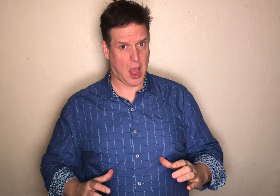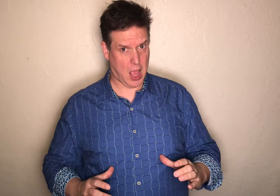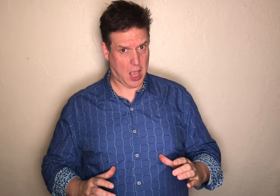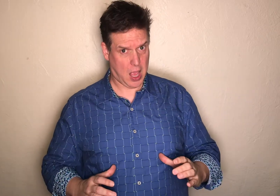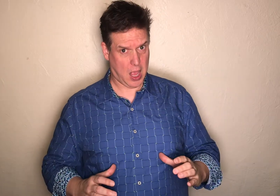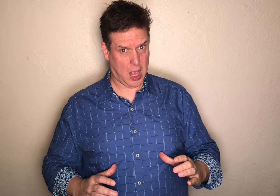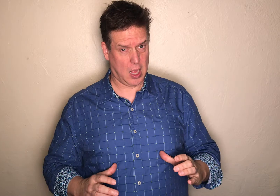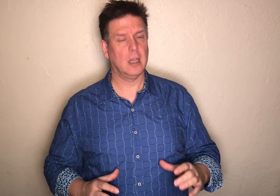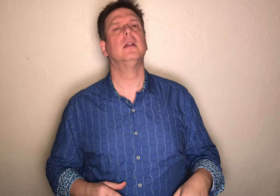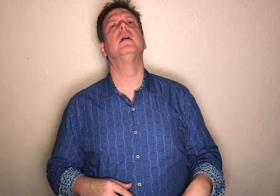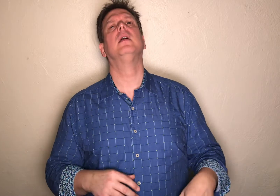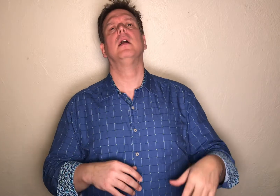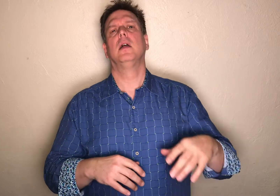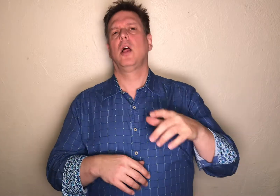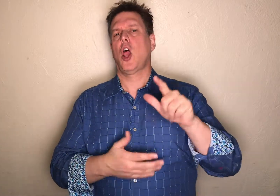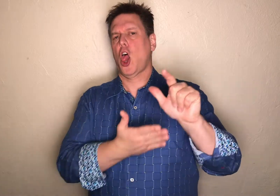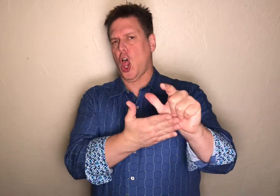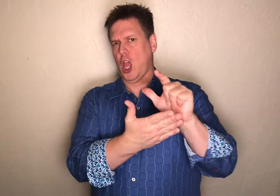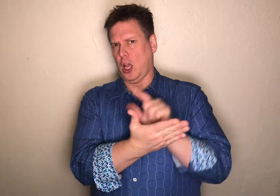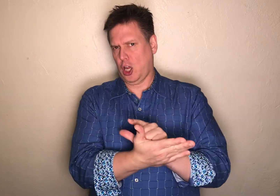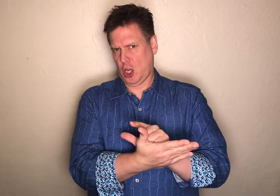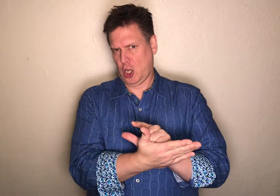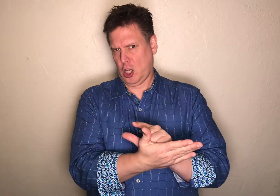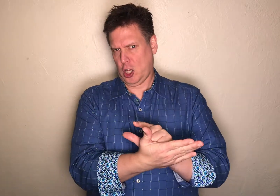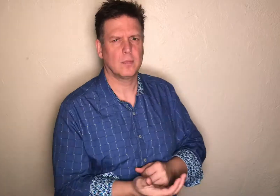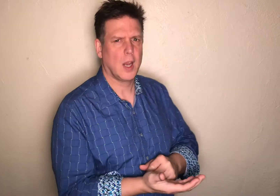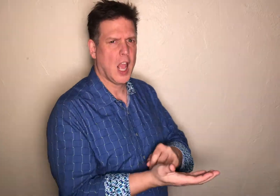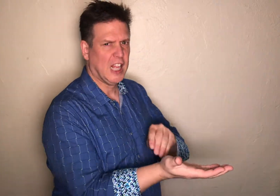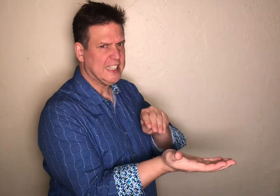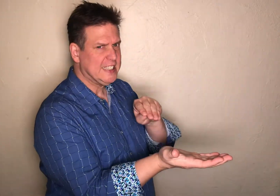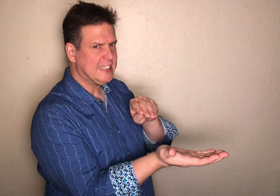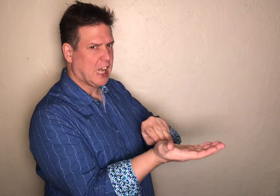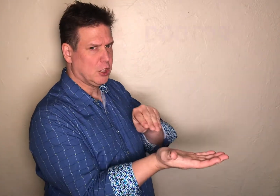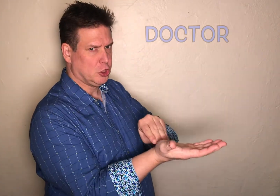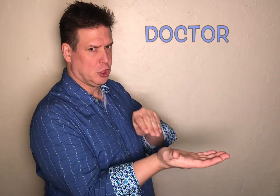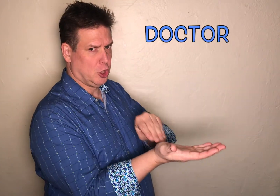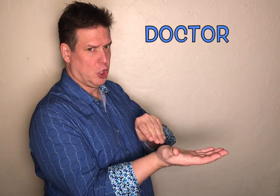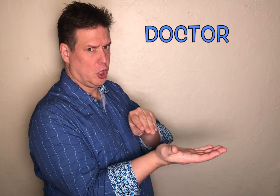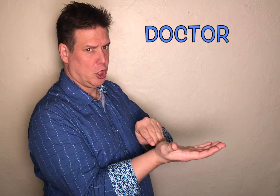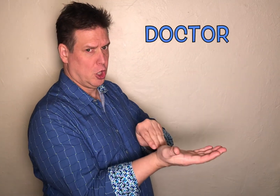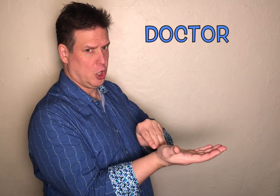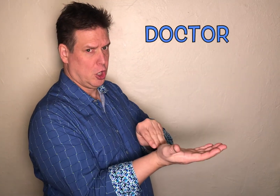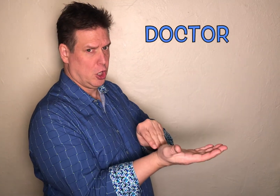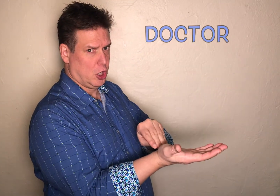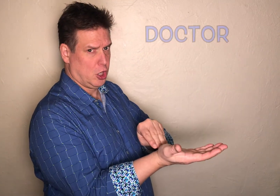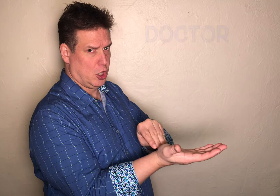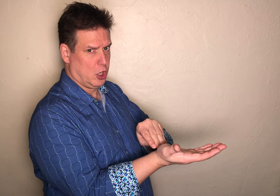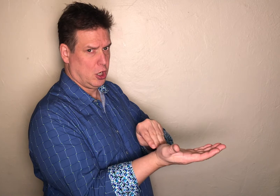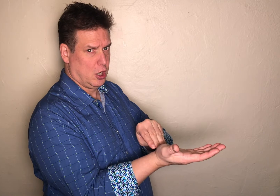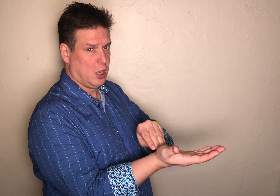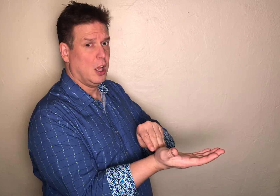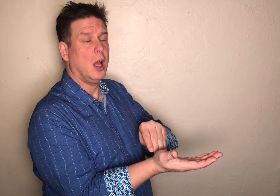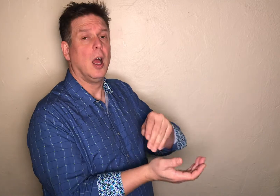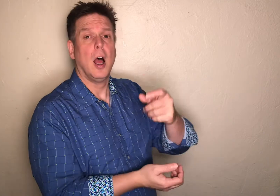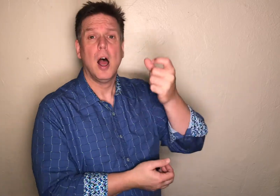client lawyer doctor